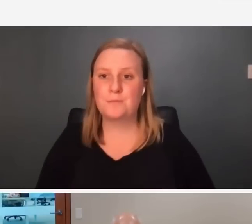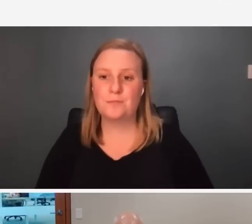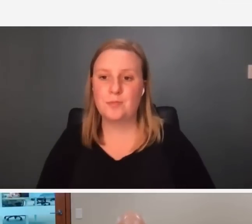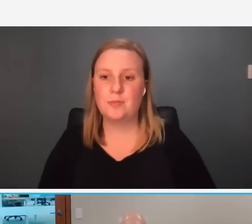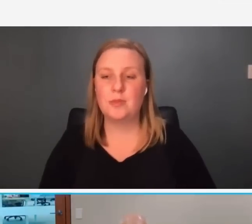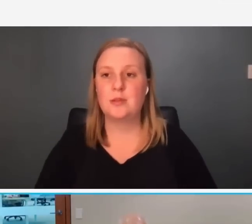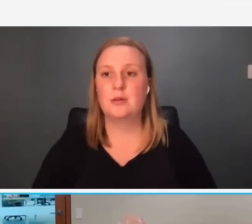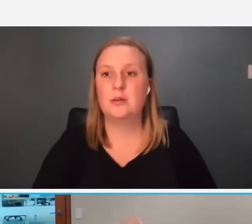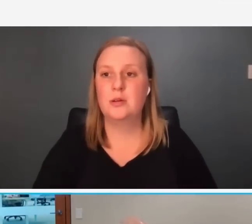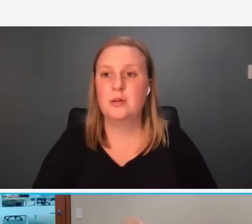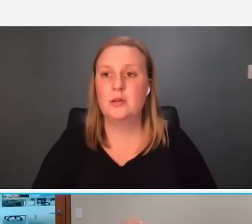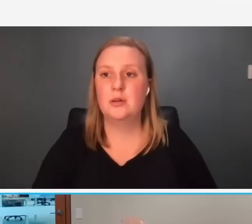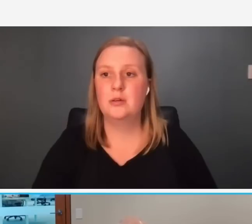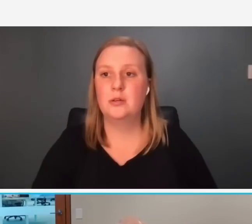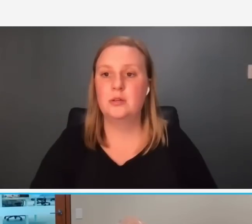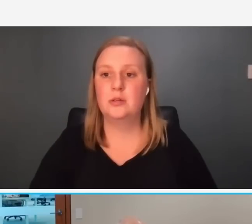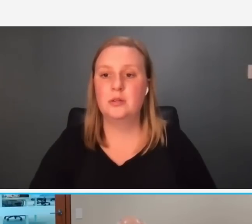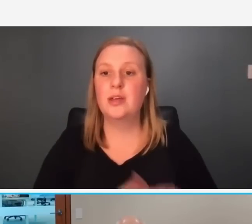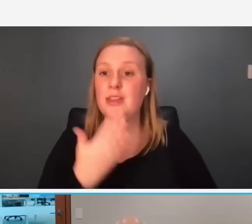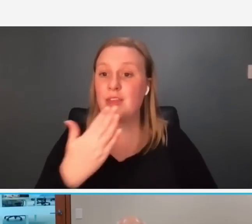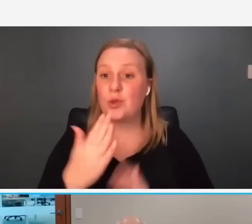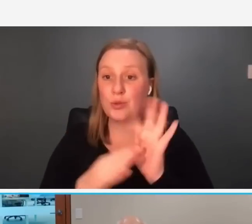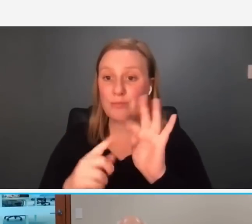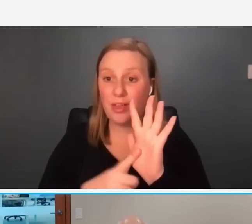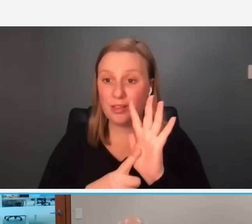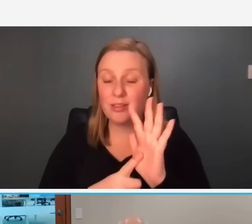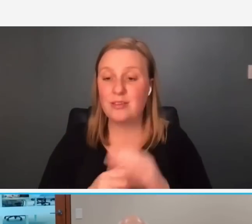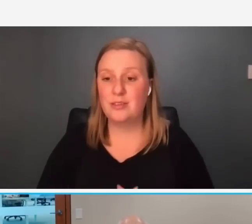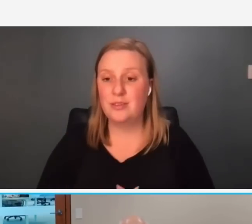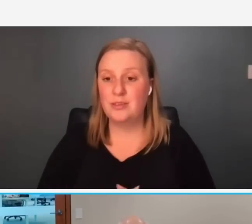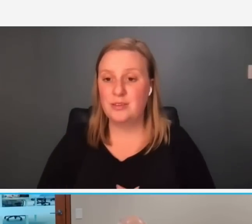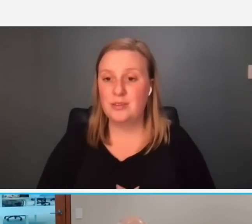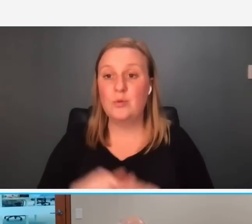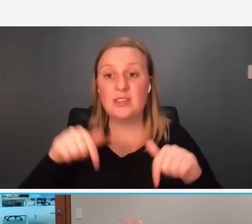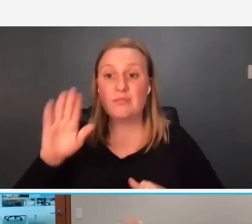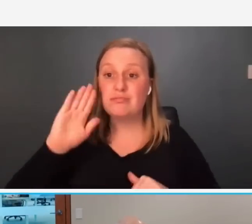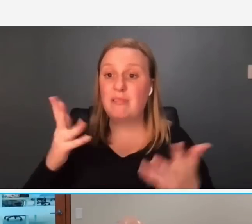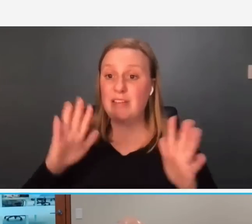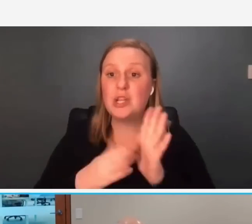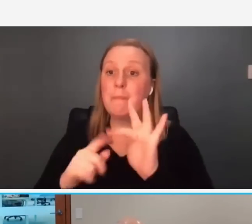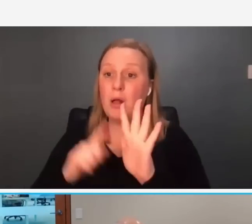So thank you very much Mel. And Mel like all of the other speakers will be around to answer any questions you might have at the end of the session.